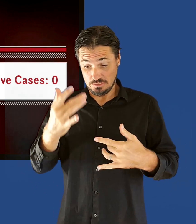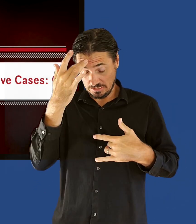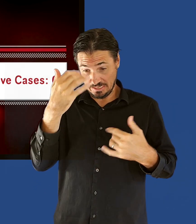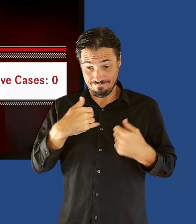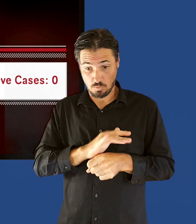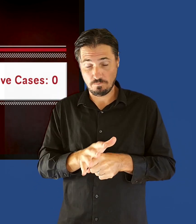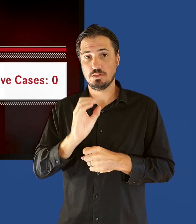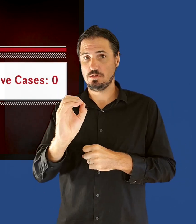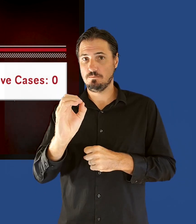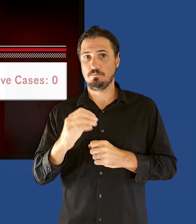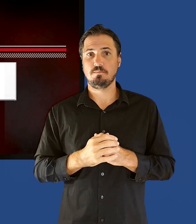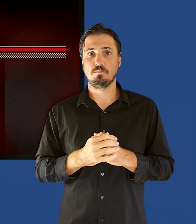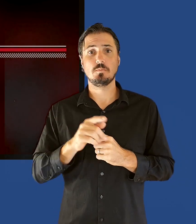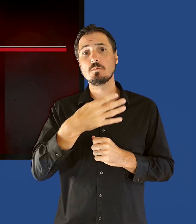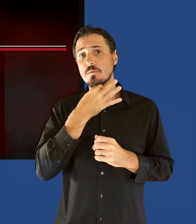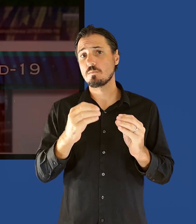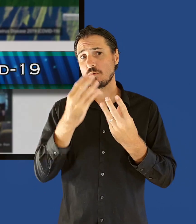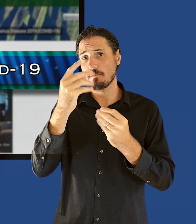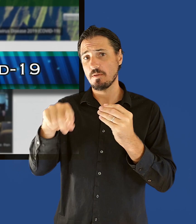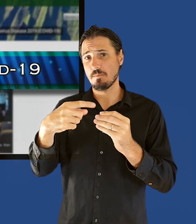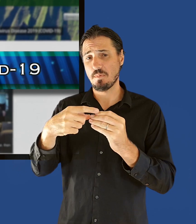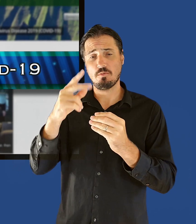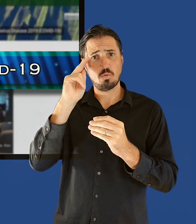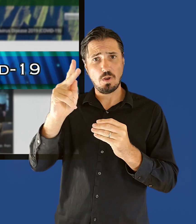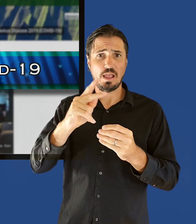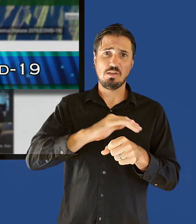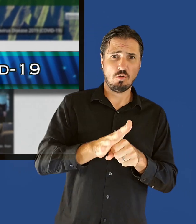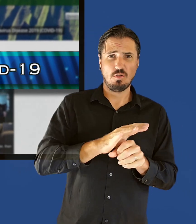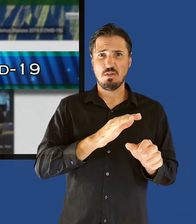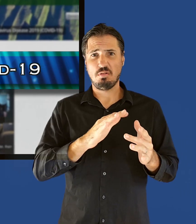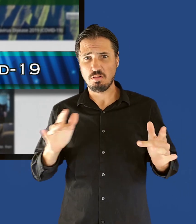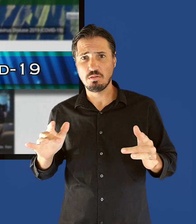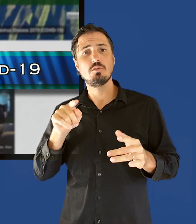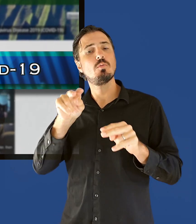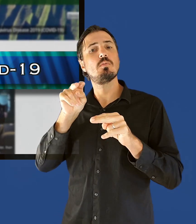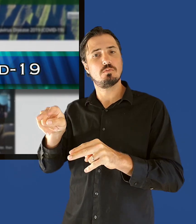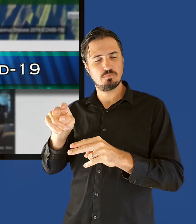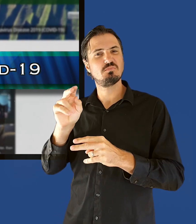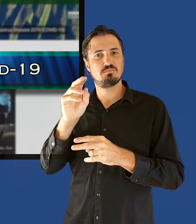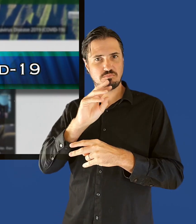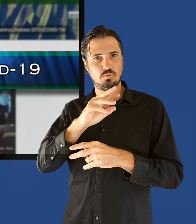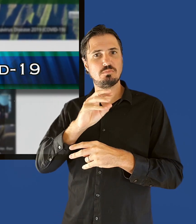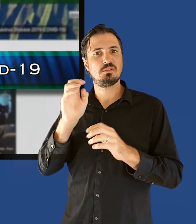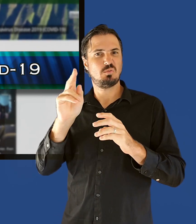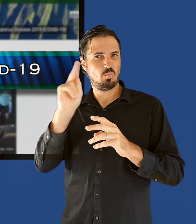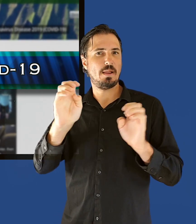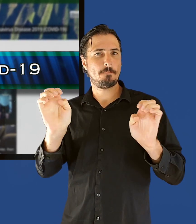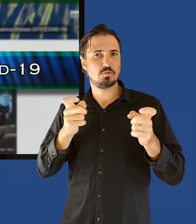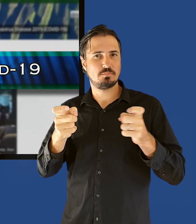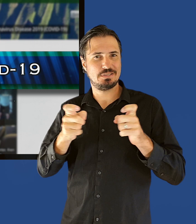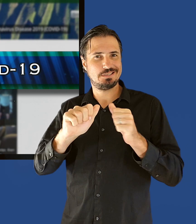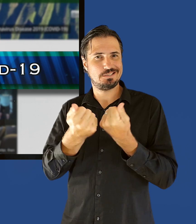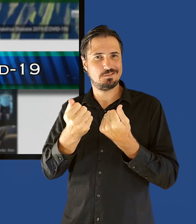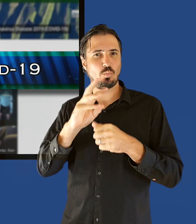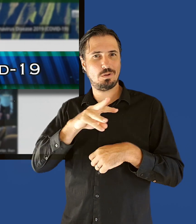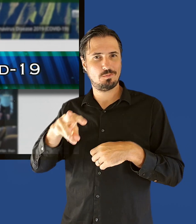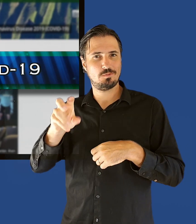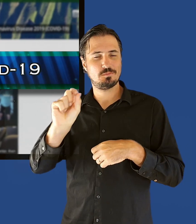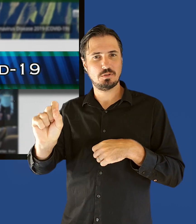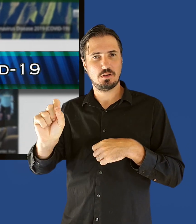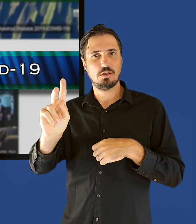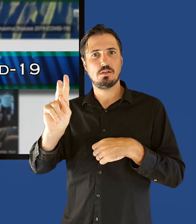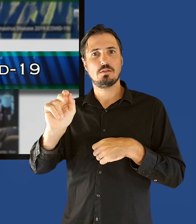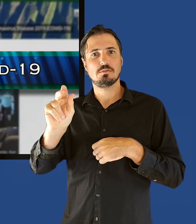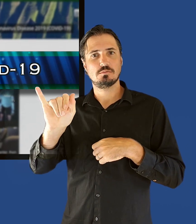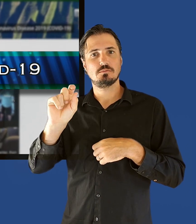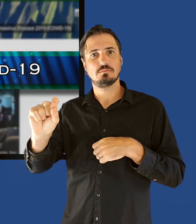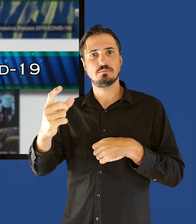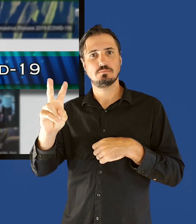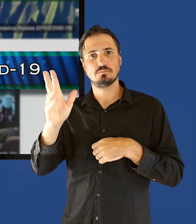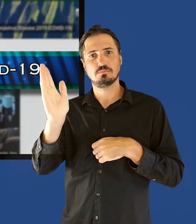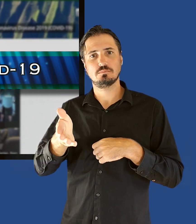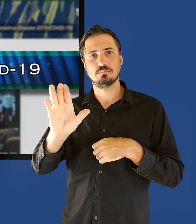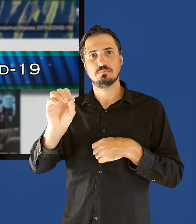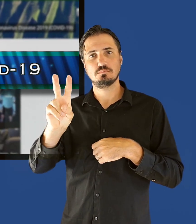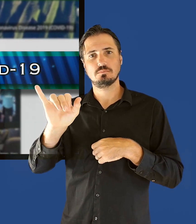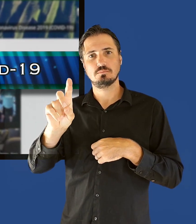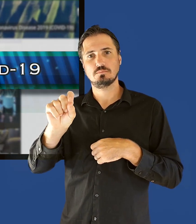Kaua‘i’s tally of cases and other information on COVID-19 can be found on the Kaua‘i Emergency Management Agency or KEMA site at www.kauai.gov/COVID-19.